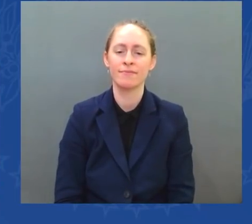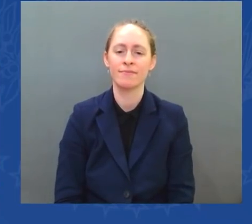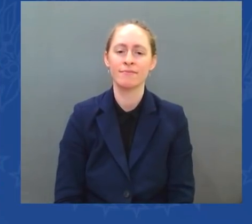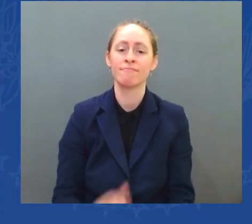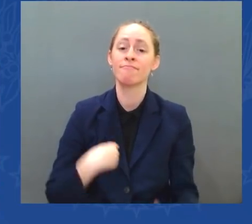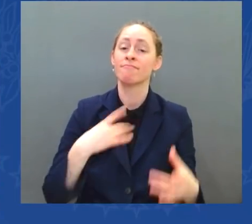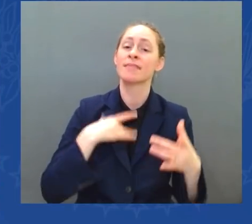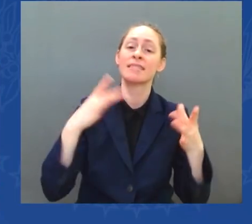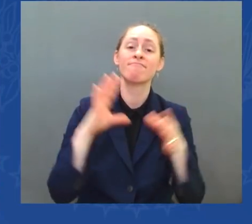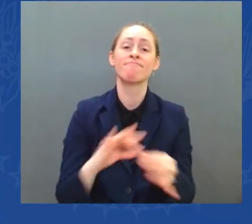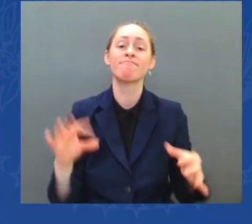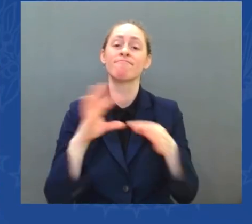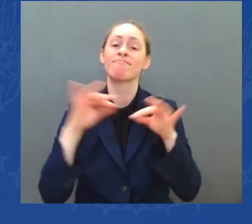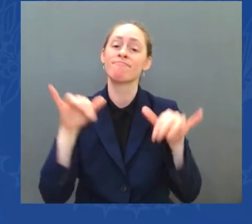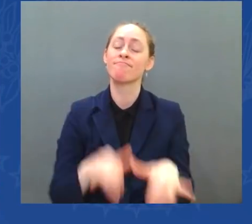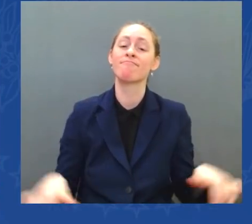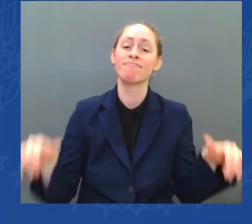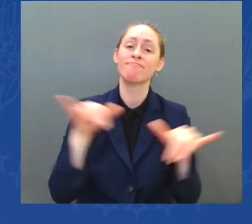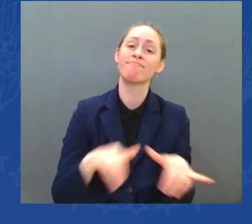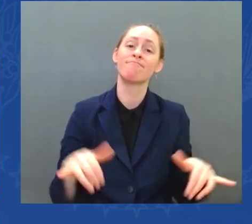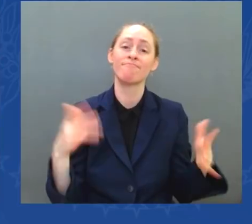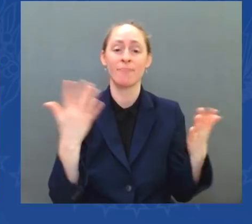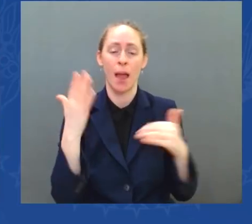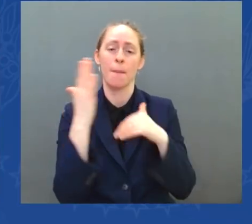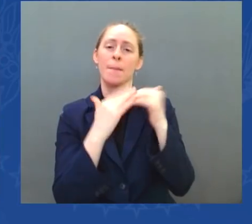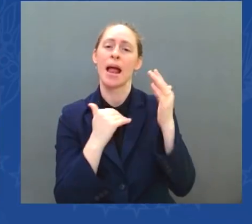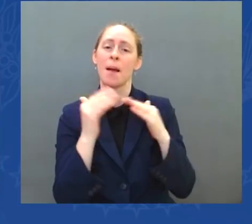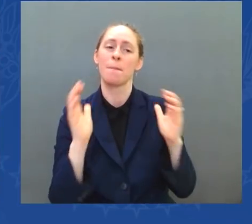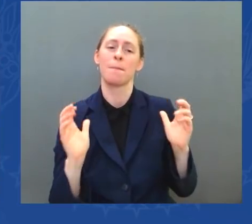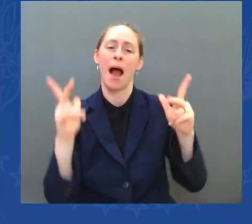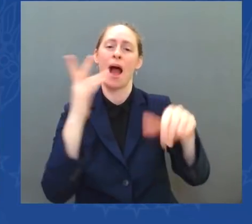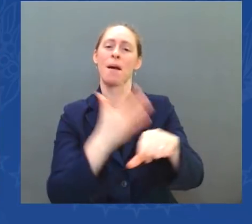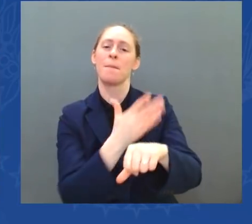and the Middle East who don't have the capacity to make it better for themselves.